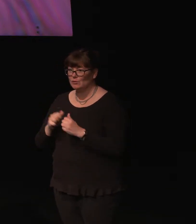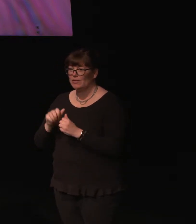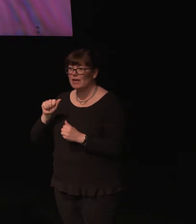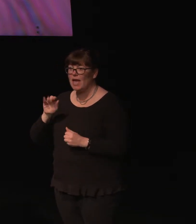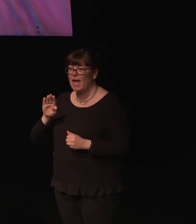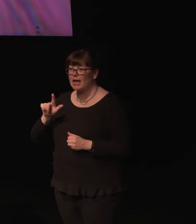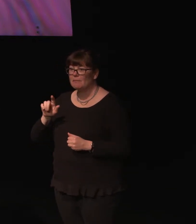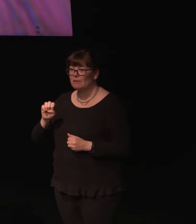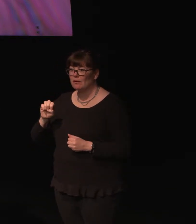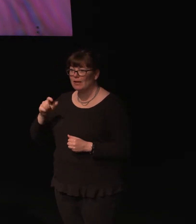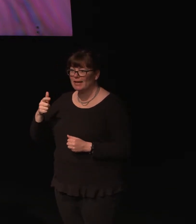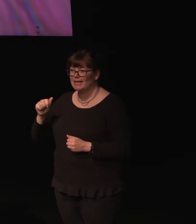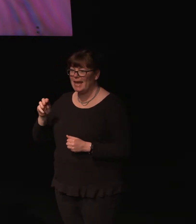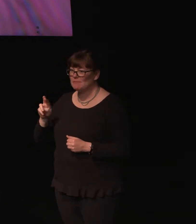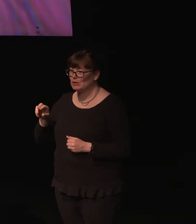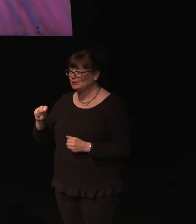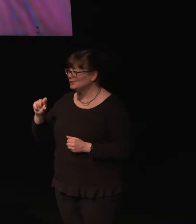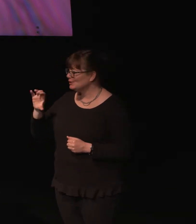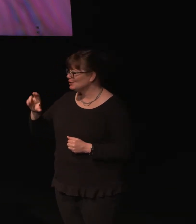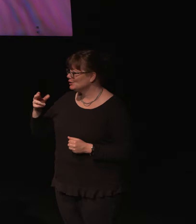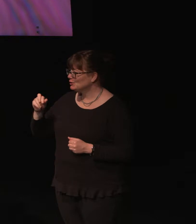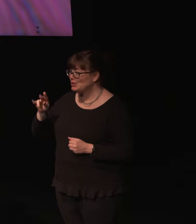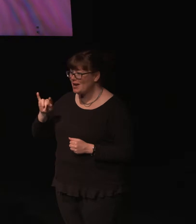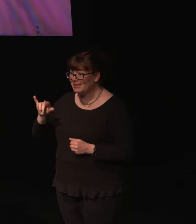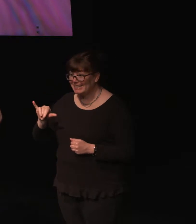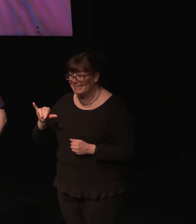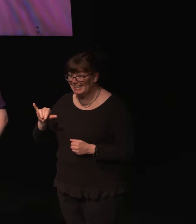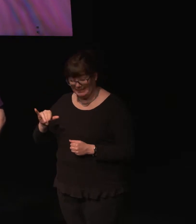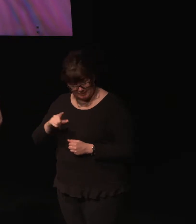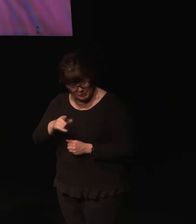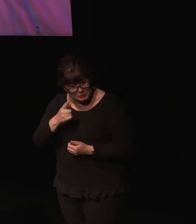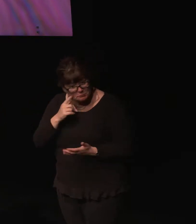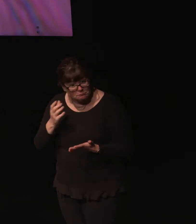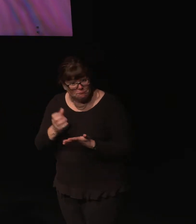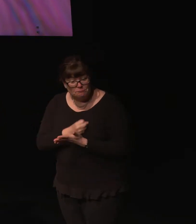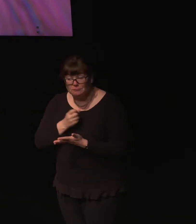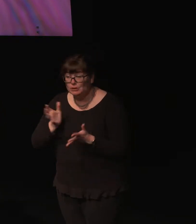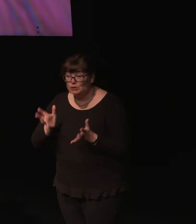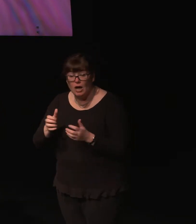Would you like to talk with us about accessibility?" Now, keep in mind I'm an ex Mormon,